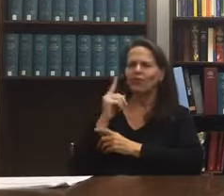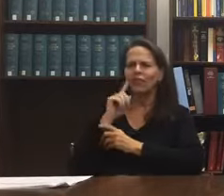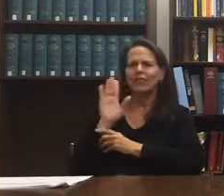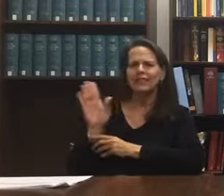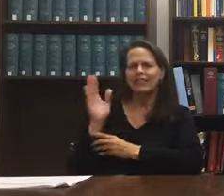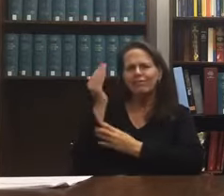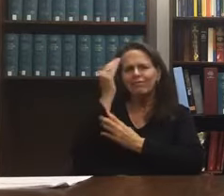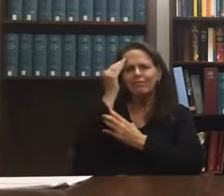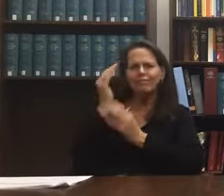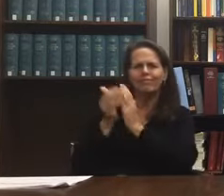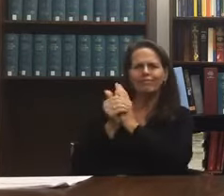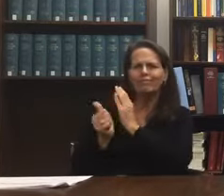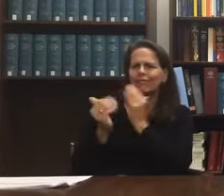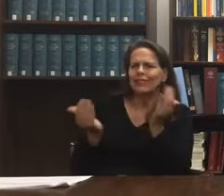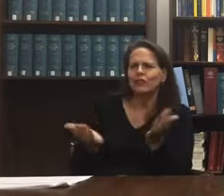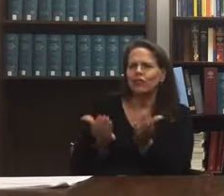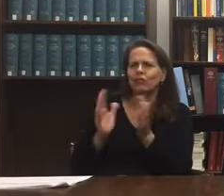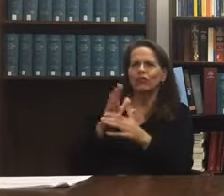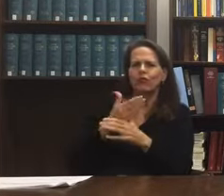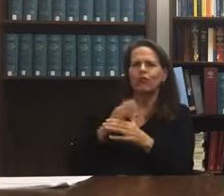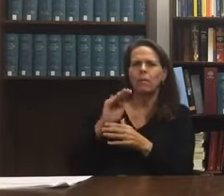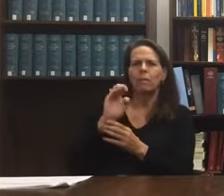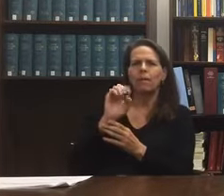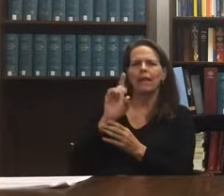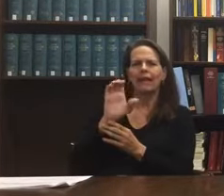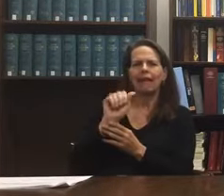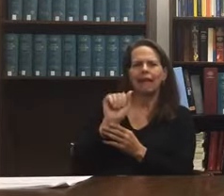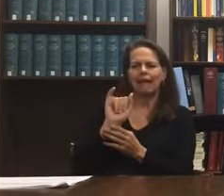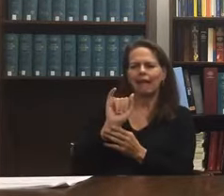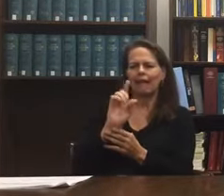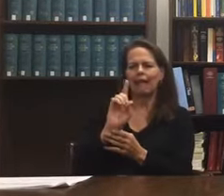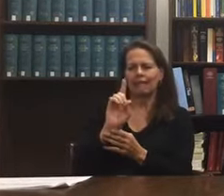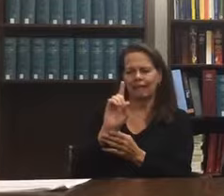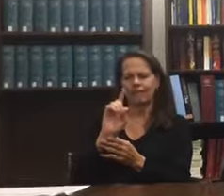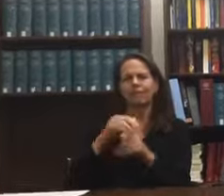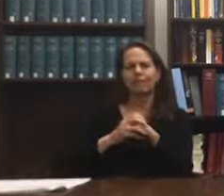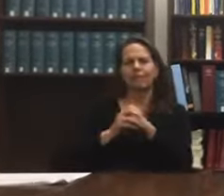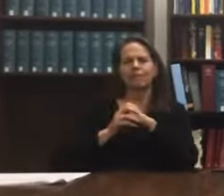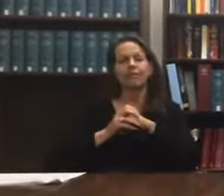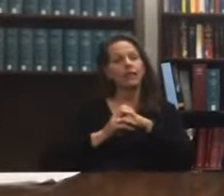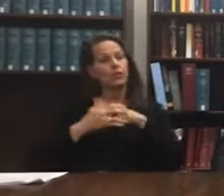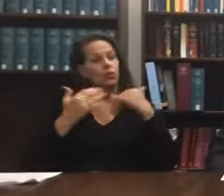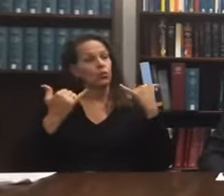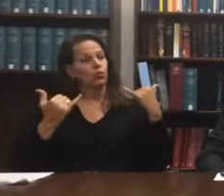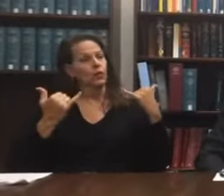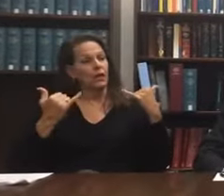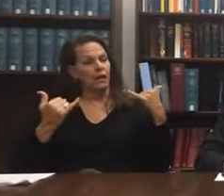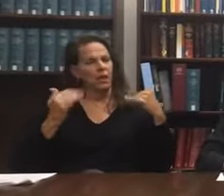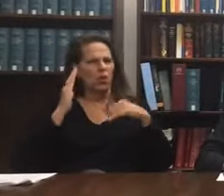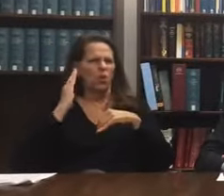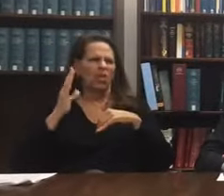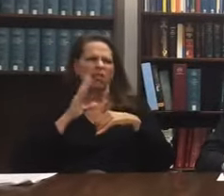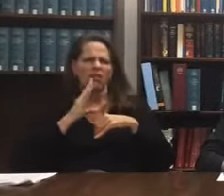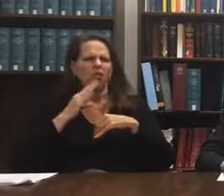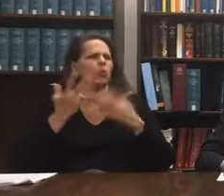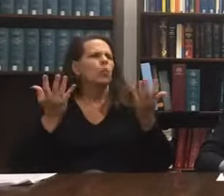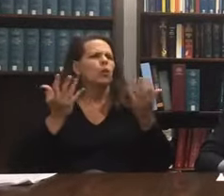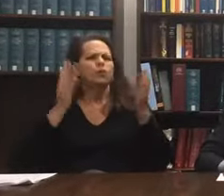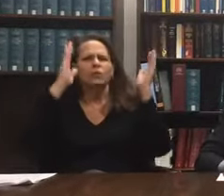today to share a little bit more about Medicaid fair hearings and today we're going to just talk about what to expect when you're in a medicaid fair